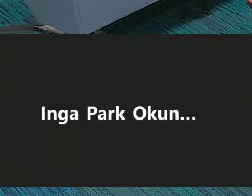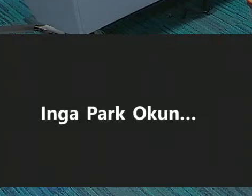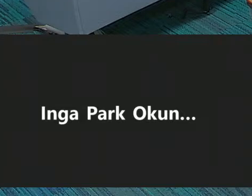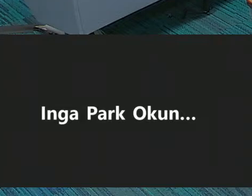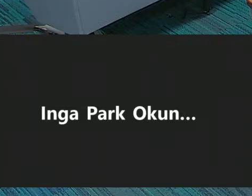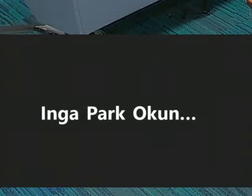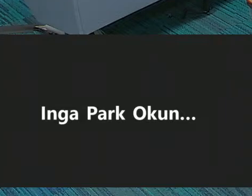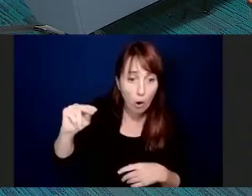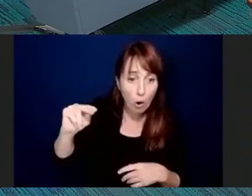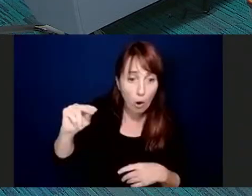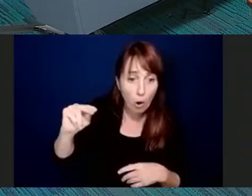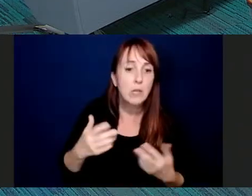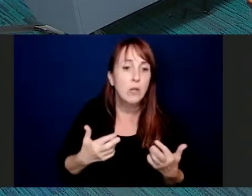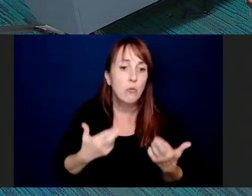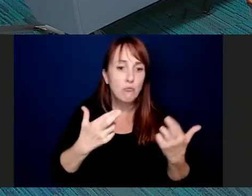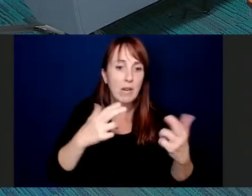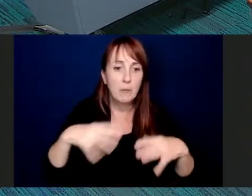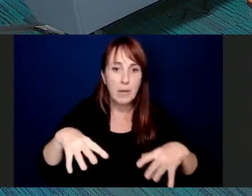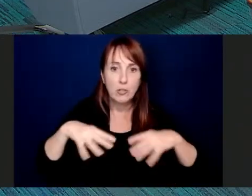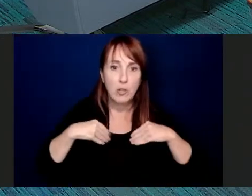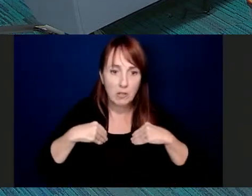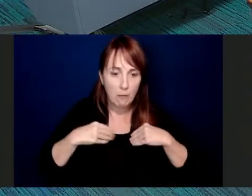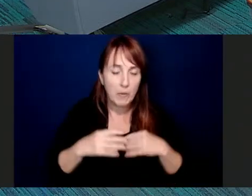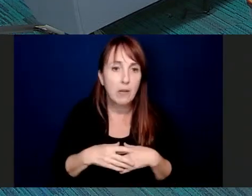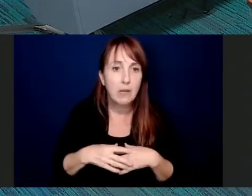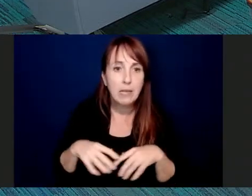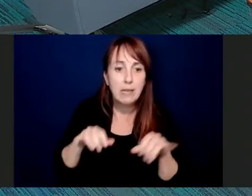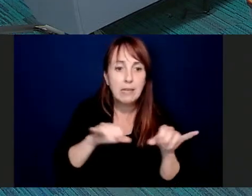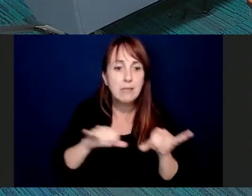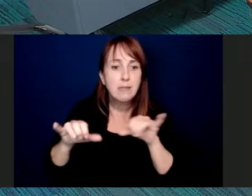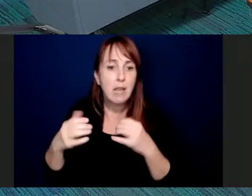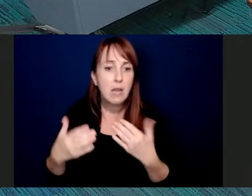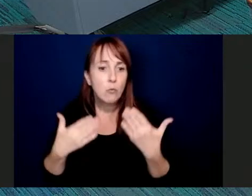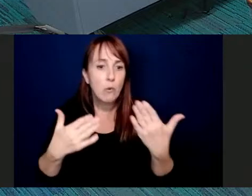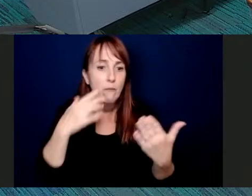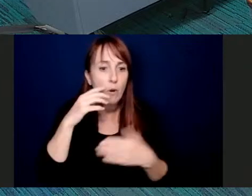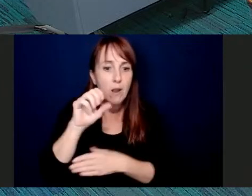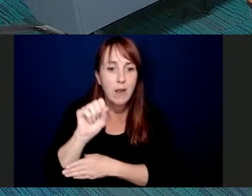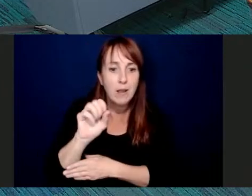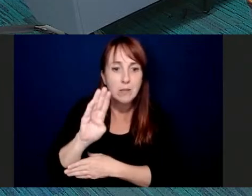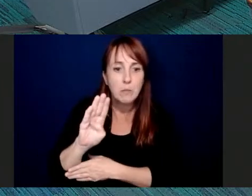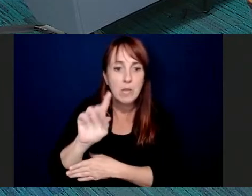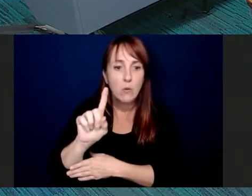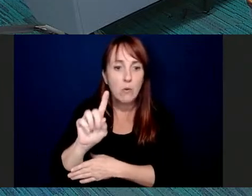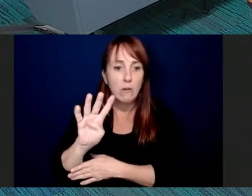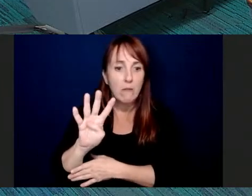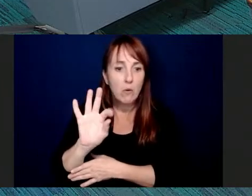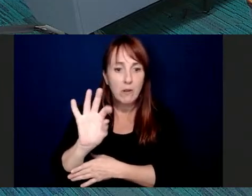Chair recommendations Adopted Same recommendation for SB 1492.